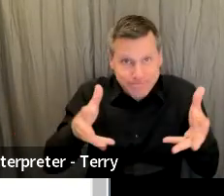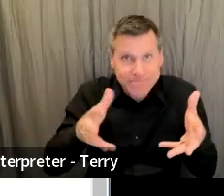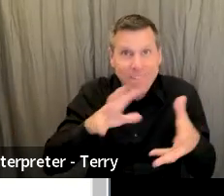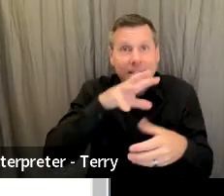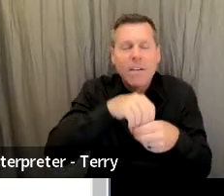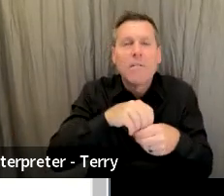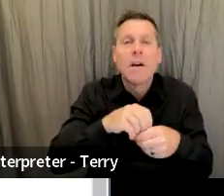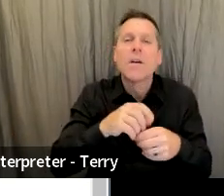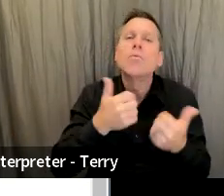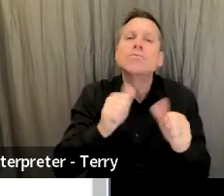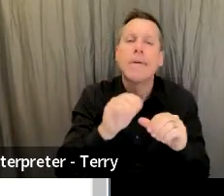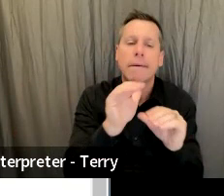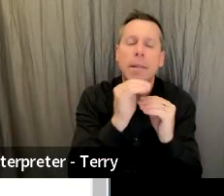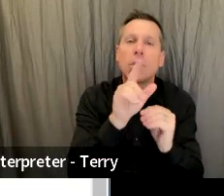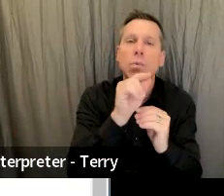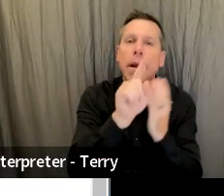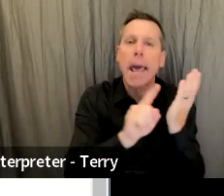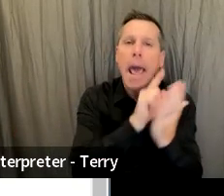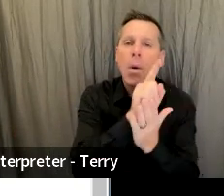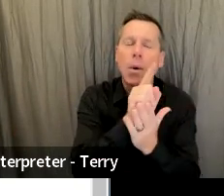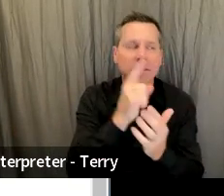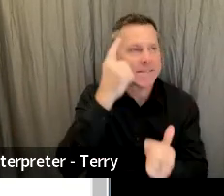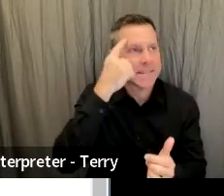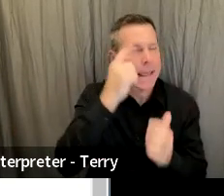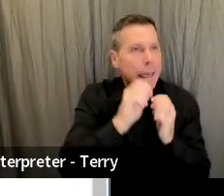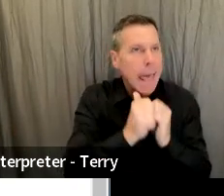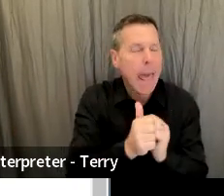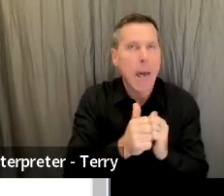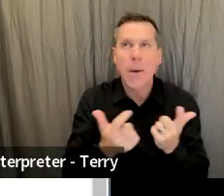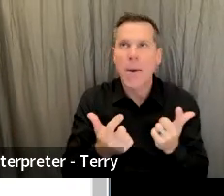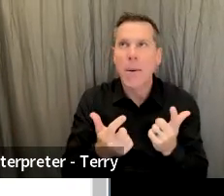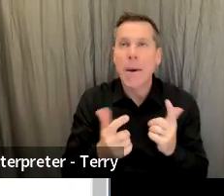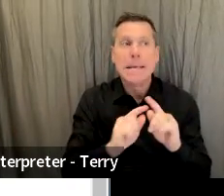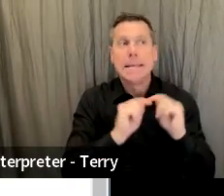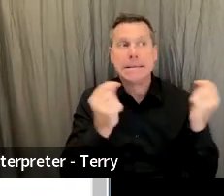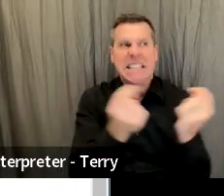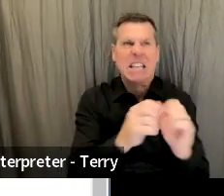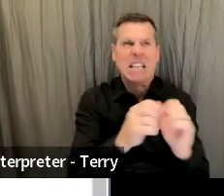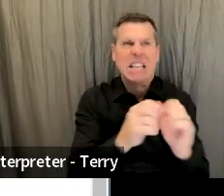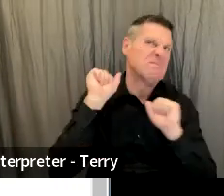and the best thing that we can come up with listed by the team after we dump all of the data in immediately.